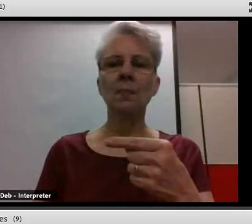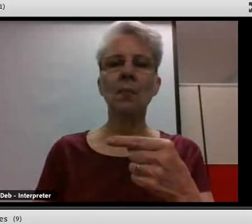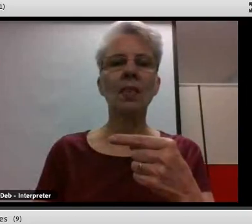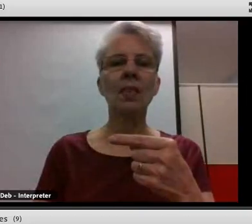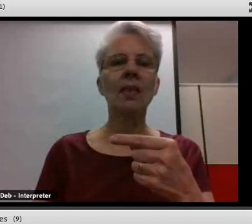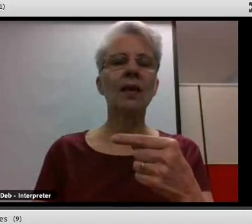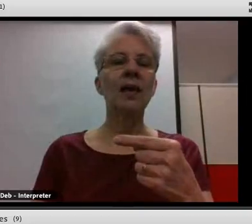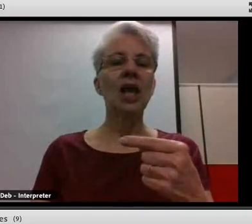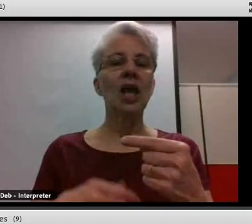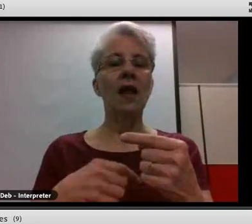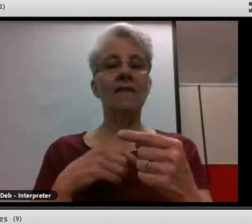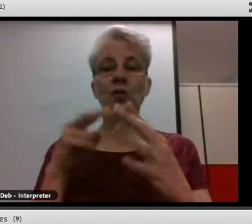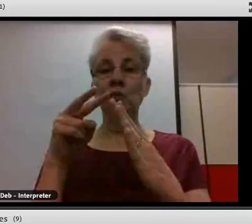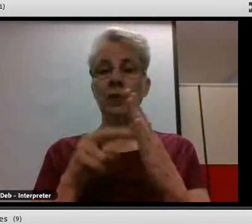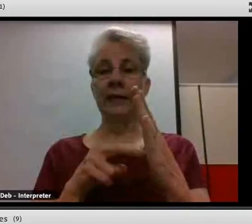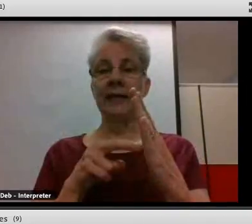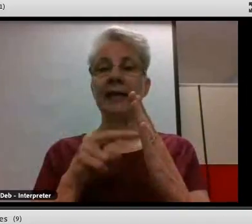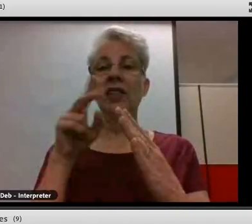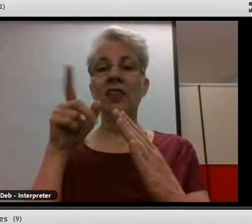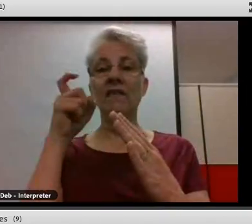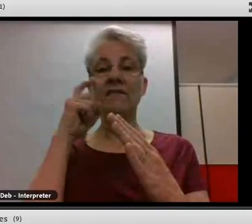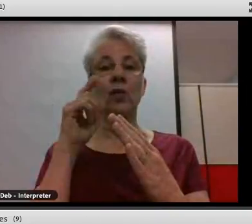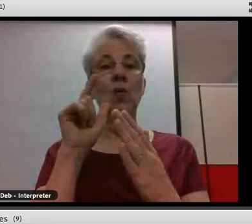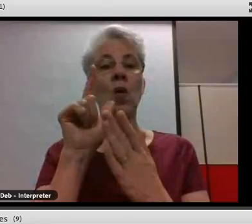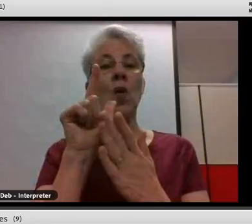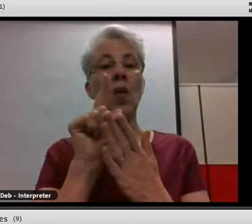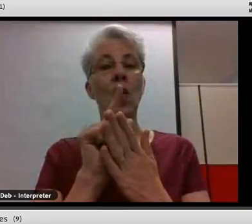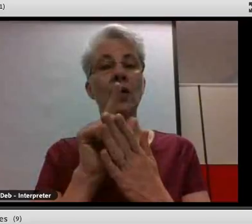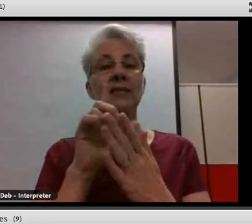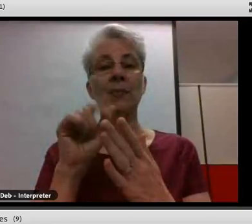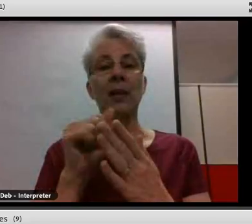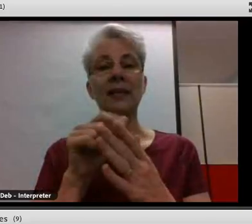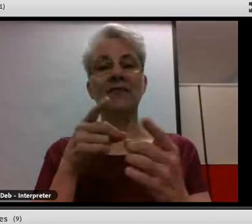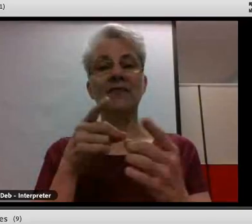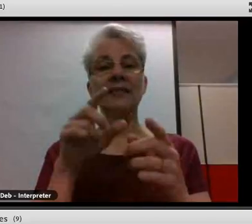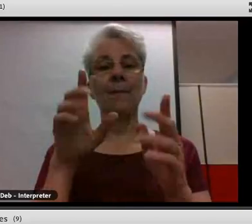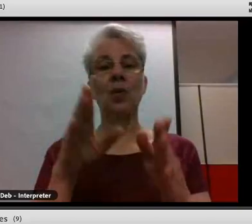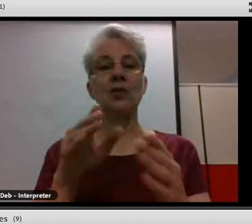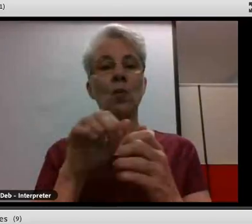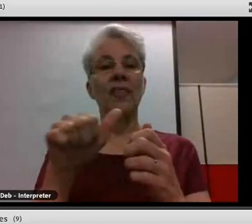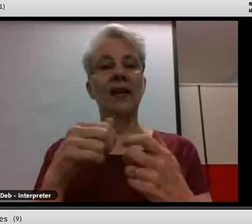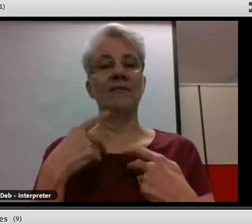but just kind of a refresher on that, a little bit about libraries and the law.